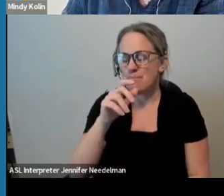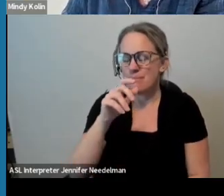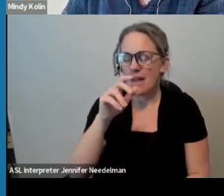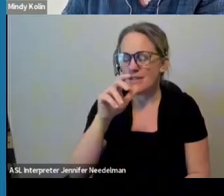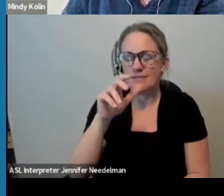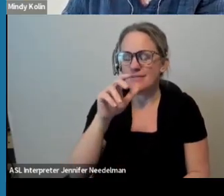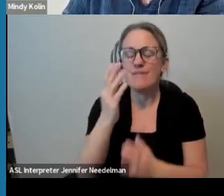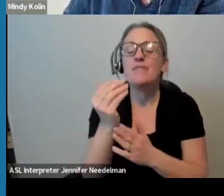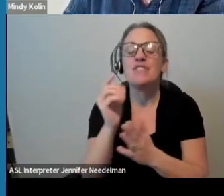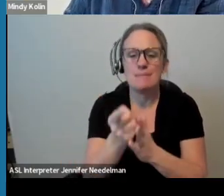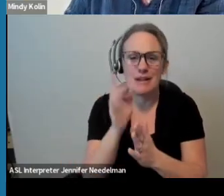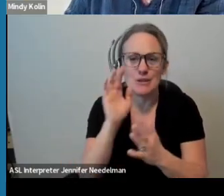Thank you everyone.